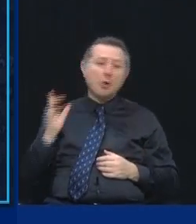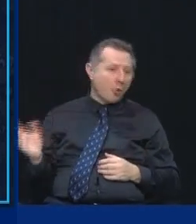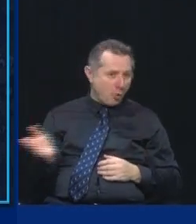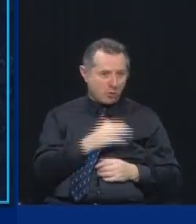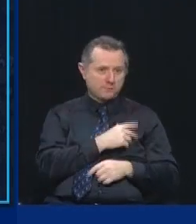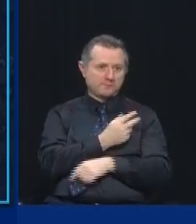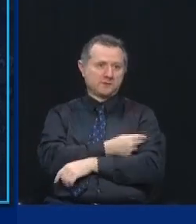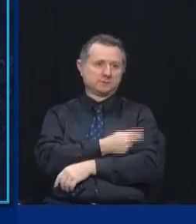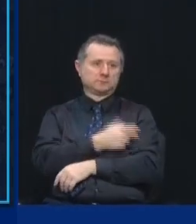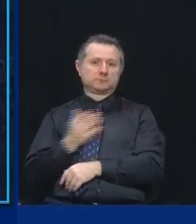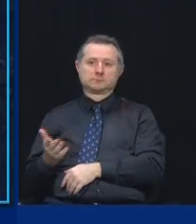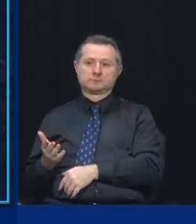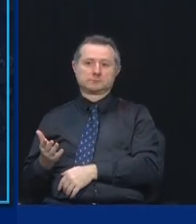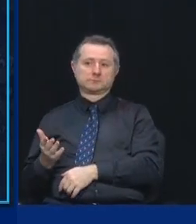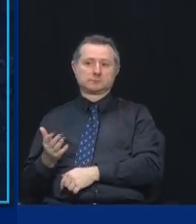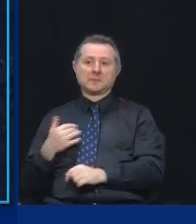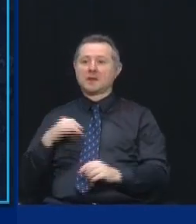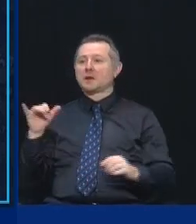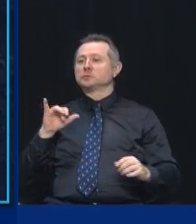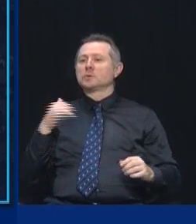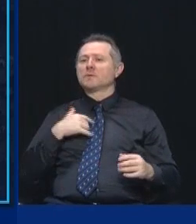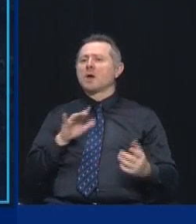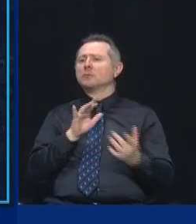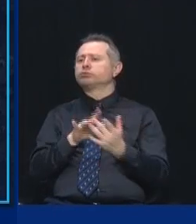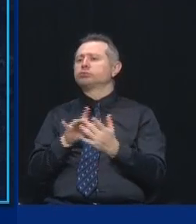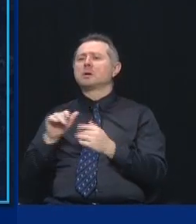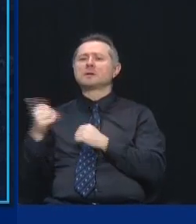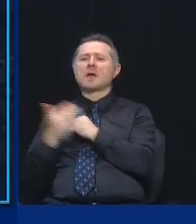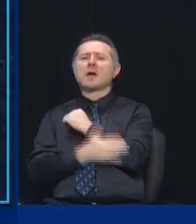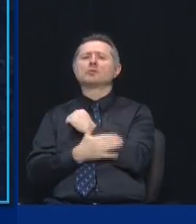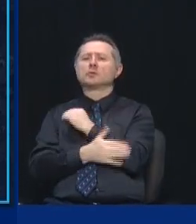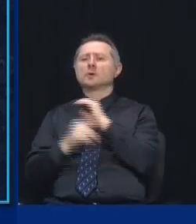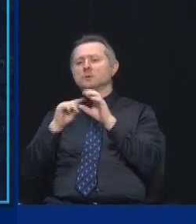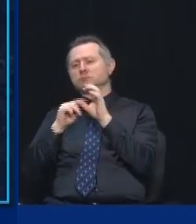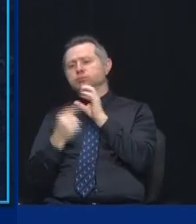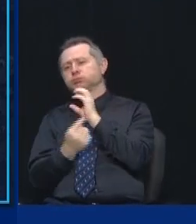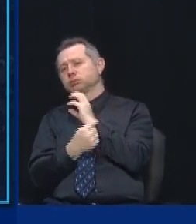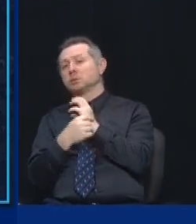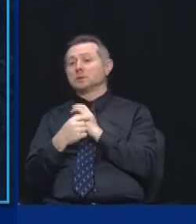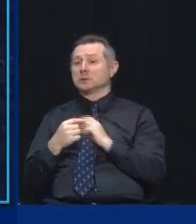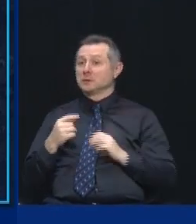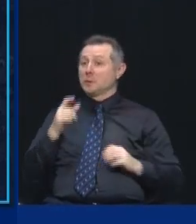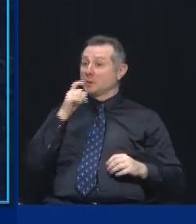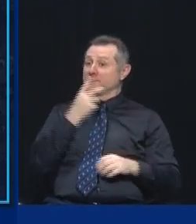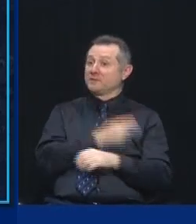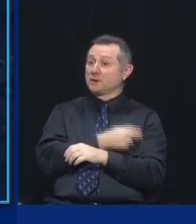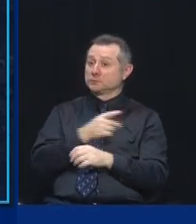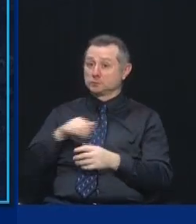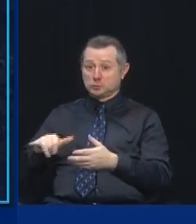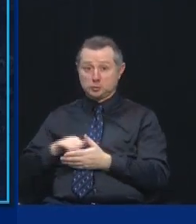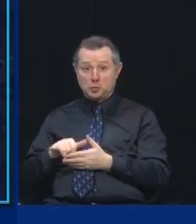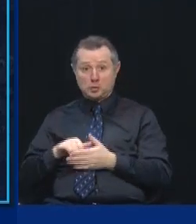IF YOU HAVE A RECENT PCR TEST, THEN YOU ARE IN A DIFFERENT SITUATION. I PREFER VACCINATING. AND WE'RE ALSO STARTING TO TALK